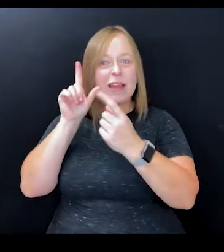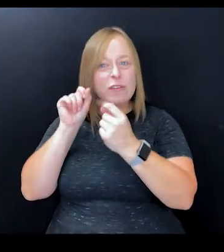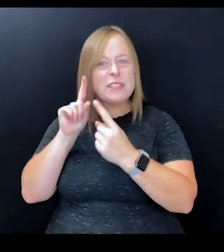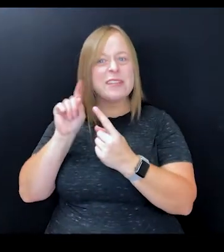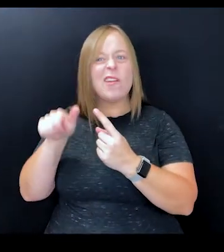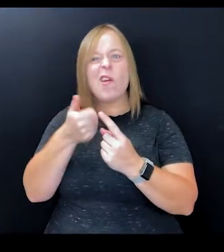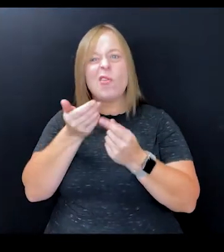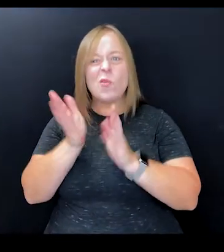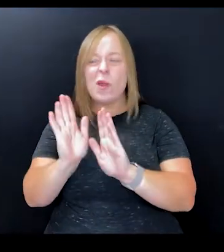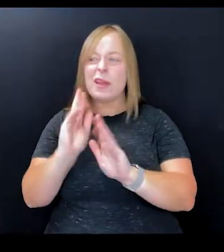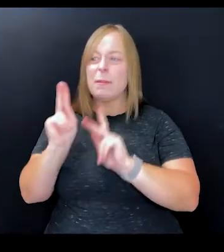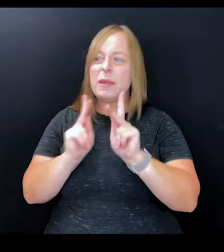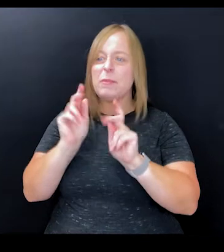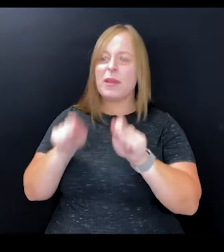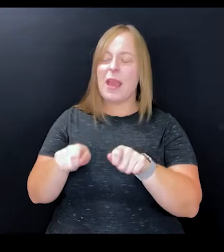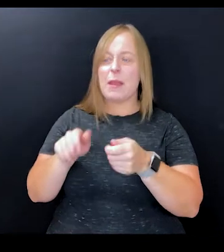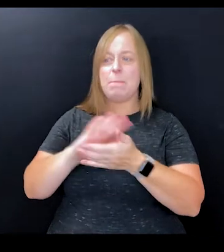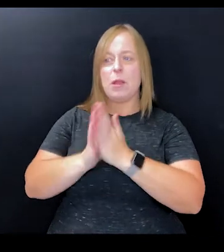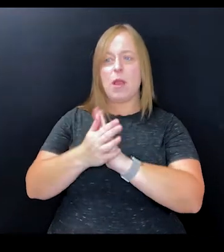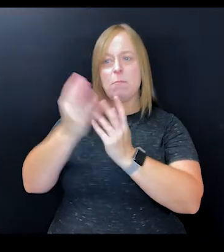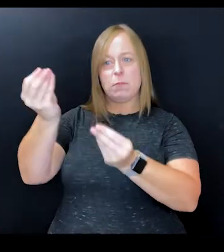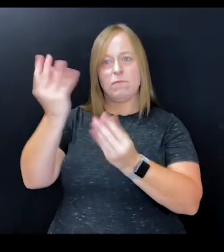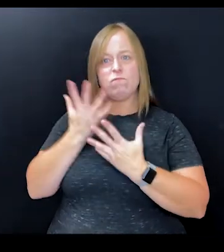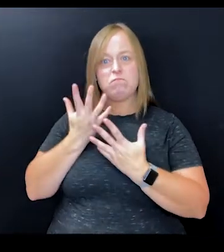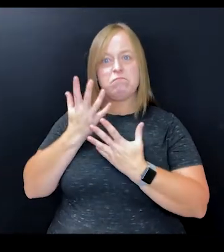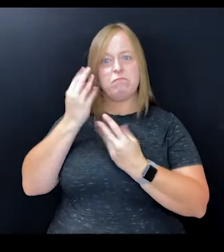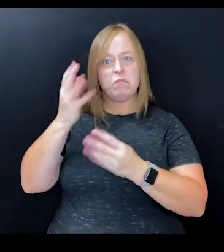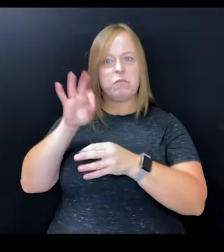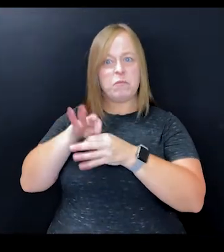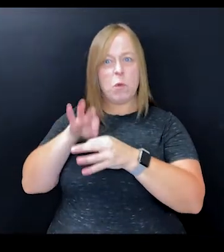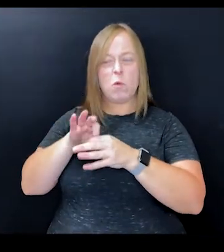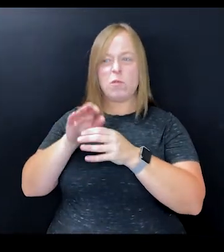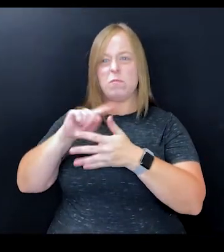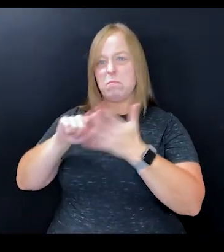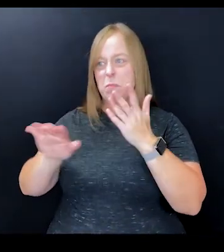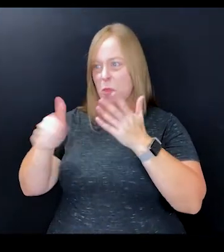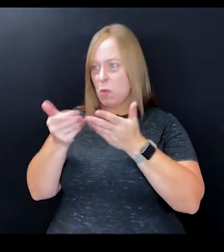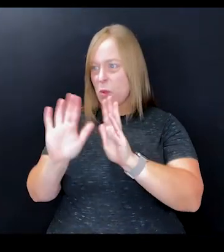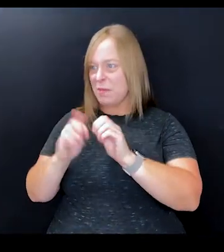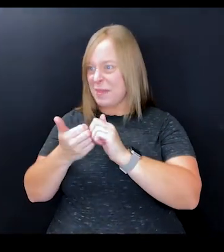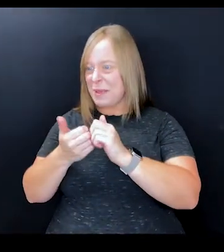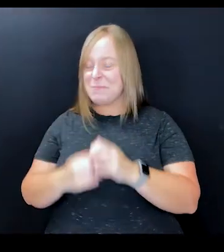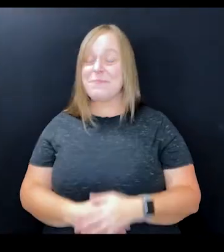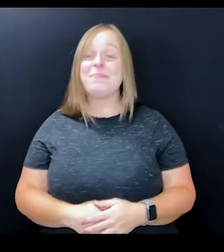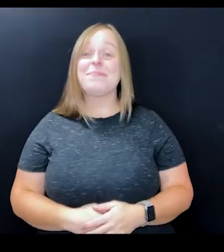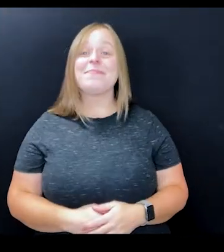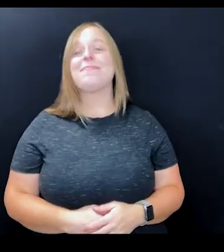but there's other ways that people can become informed as a voter. Let's talk about some of those other ways. [Helen] Yeah,